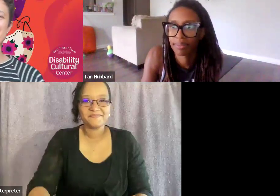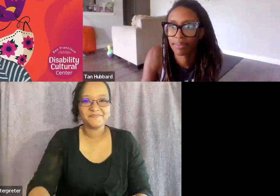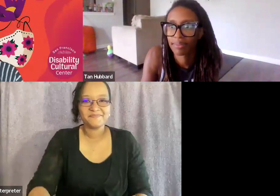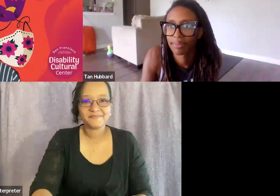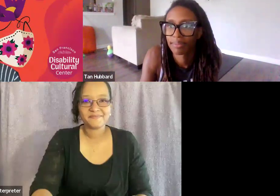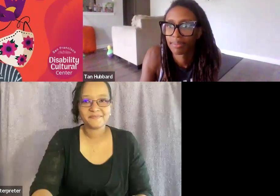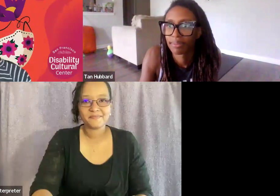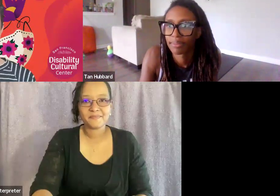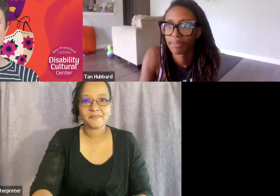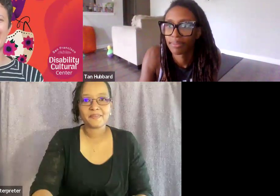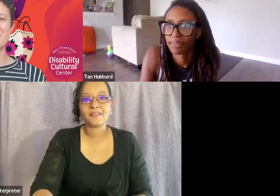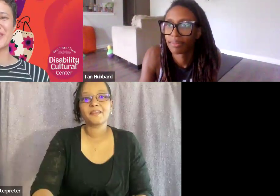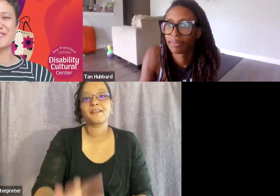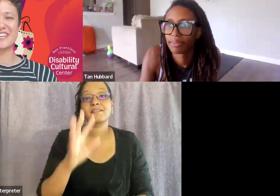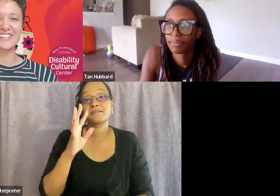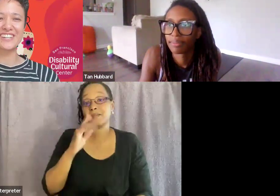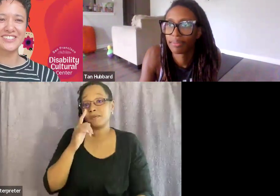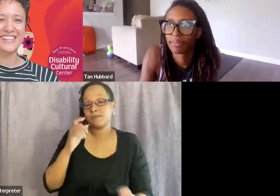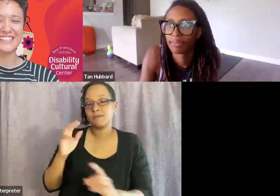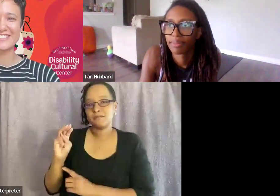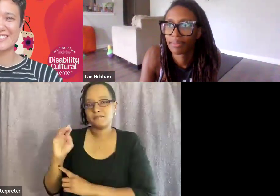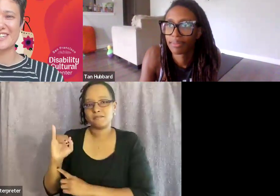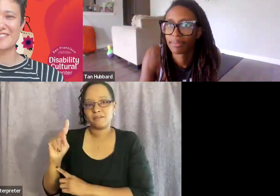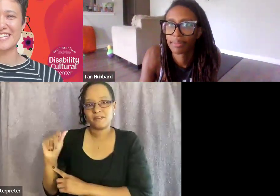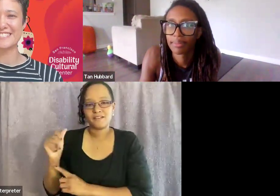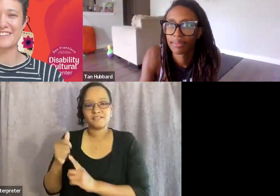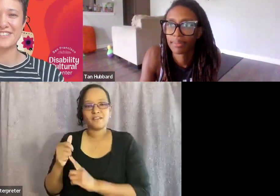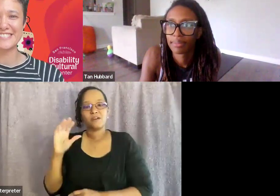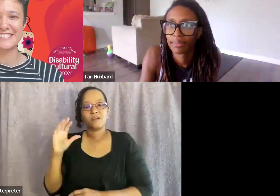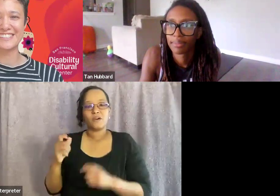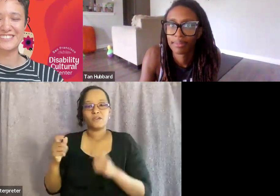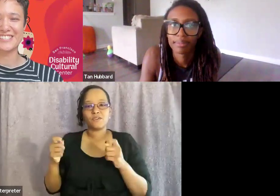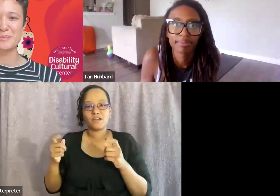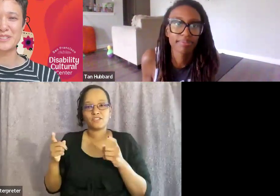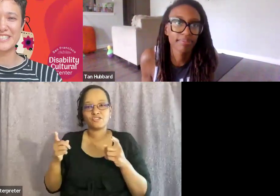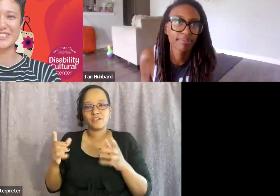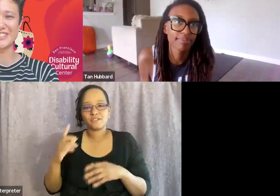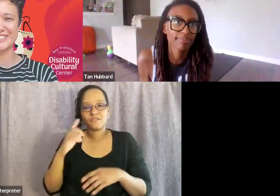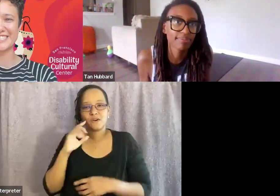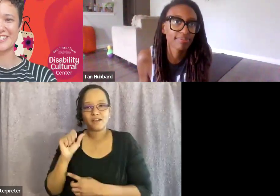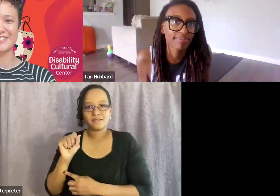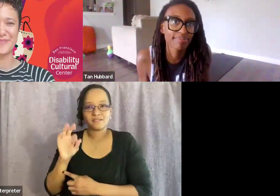My name is Mika, and I'm one of the co-directors of the San Francisco Disability Cultural Center.